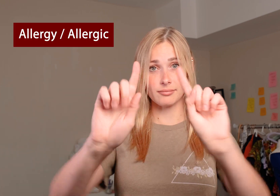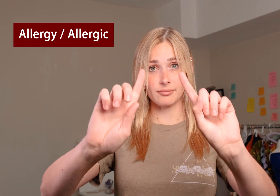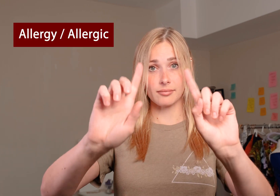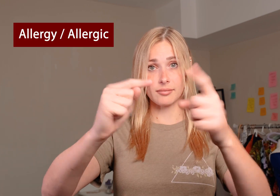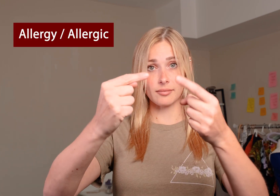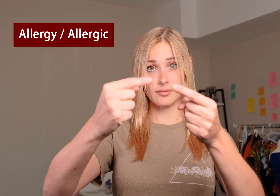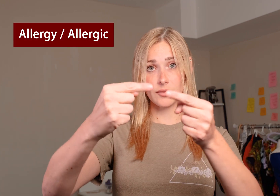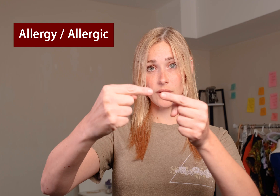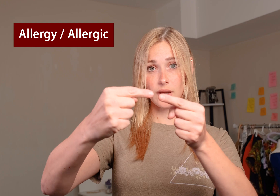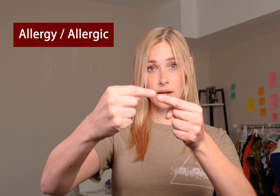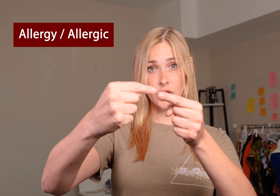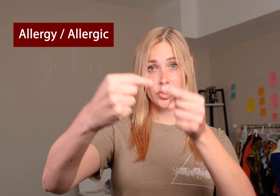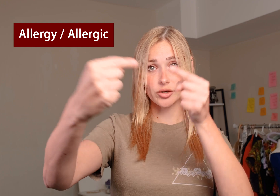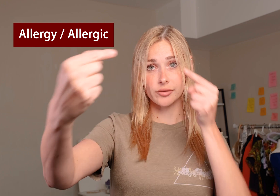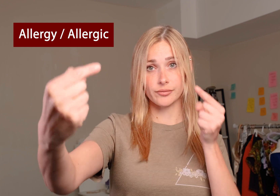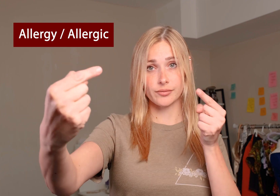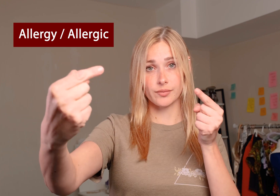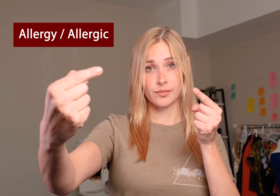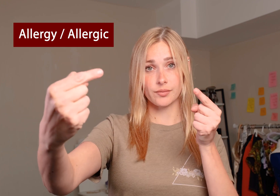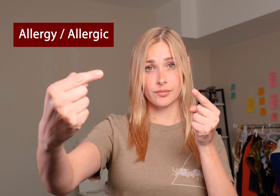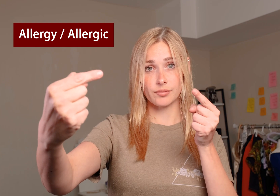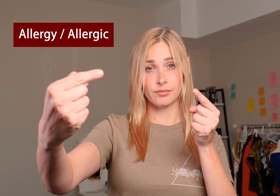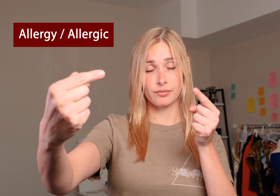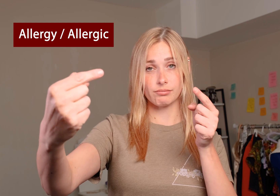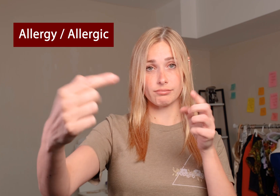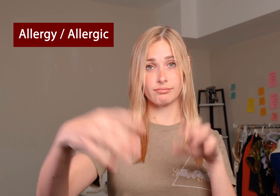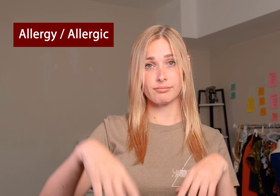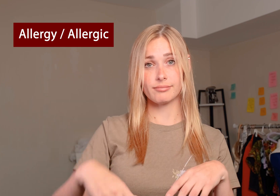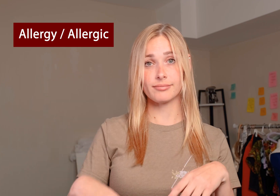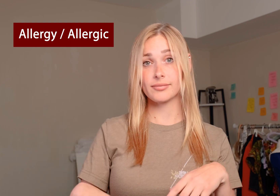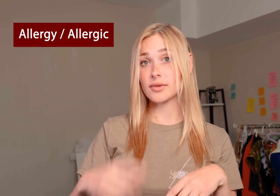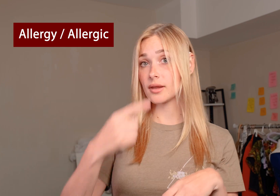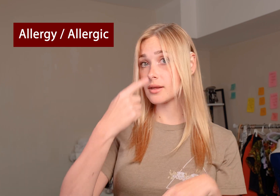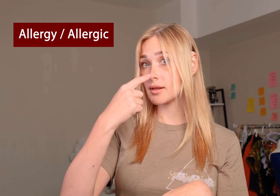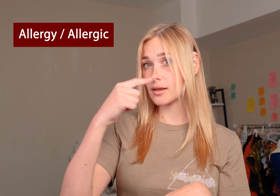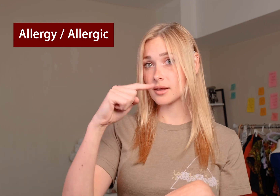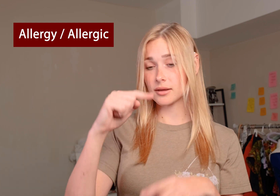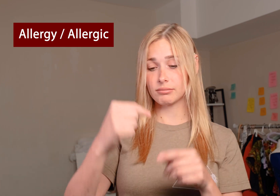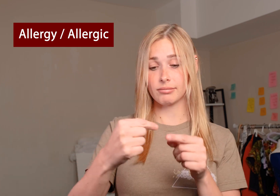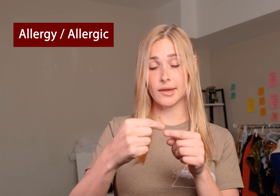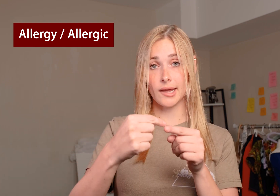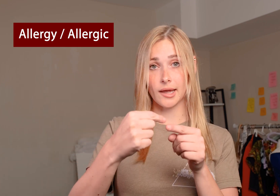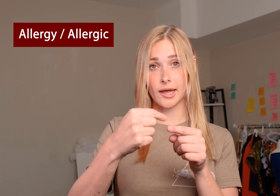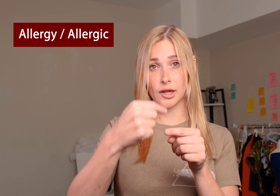you move them in opposite directions visually the sign looks like it needs to be far away from you